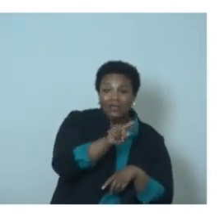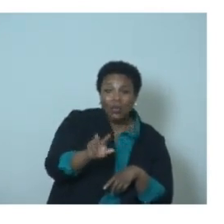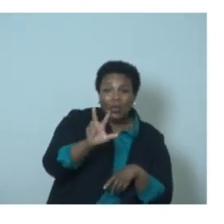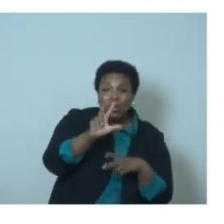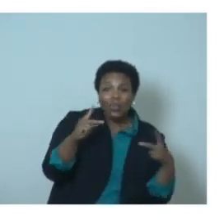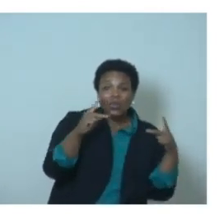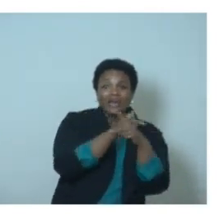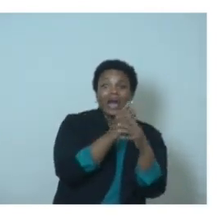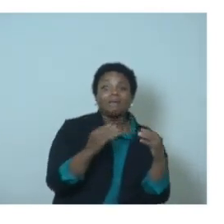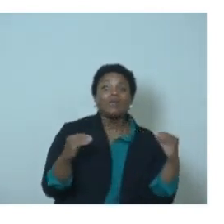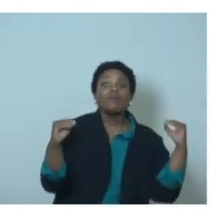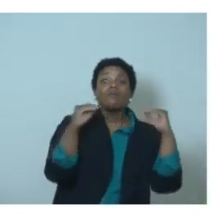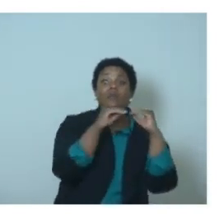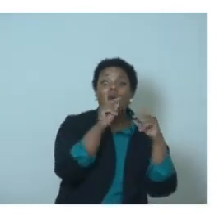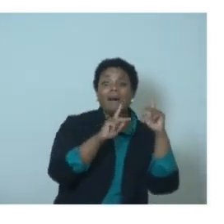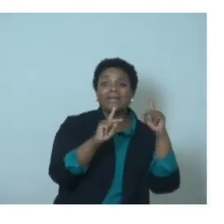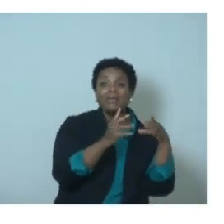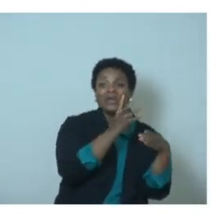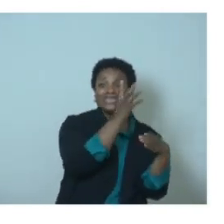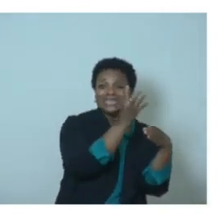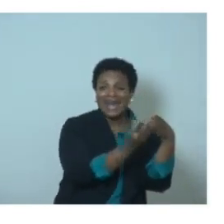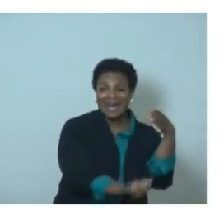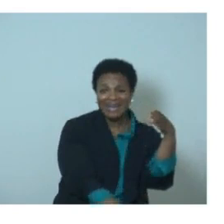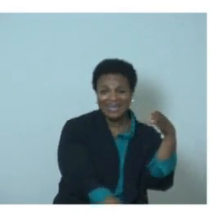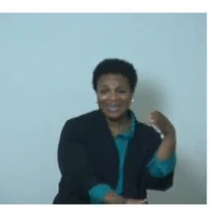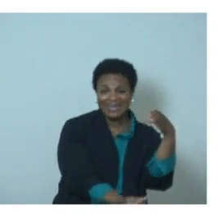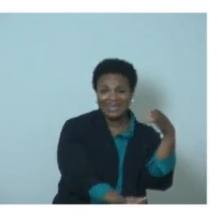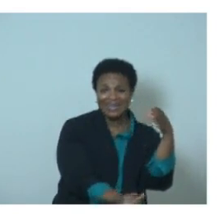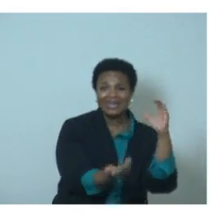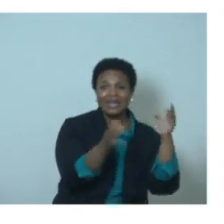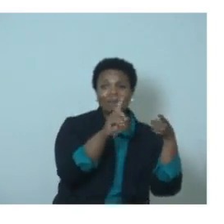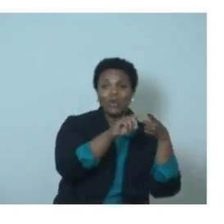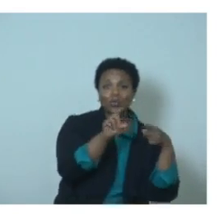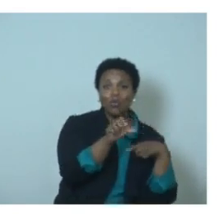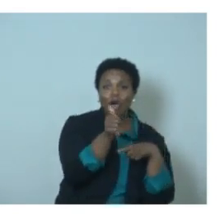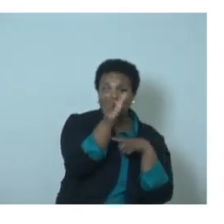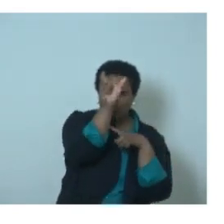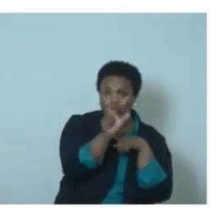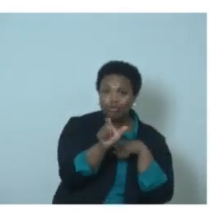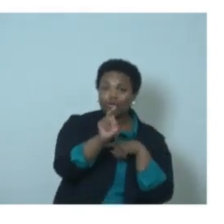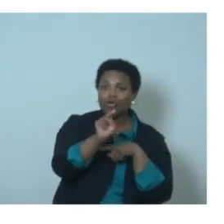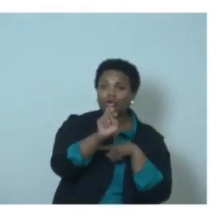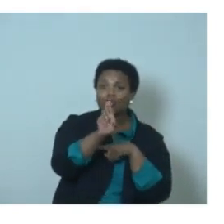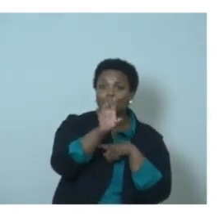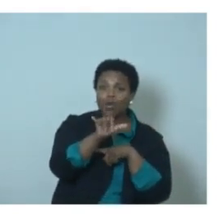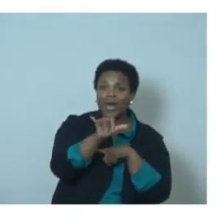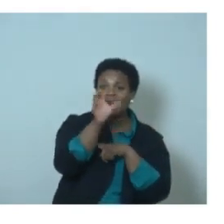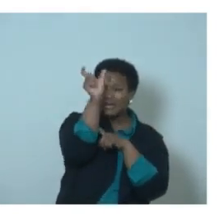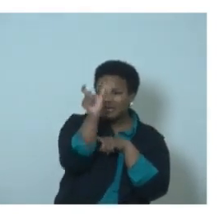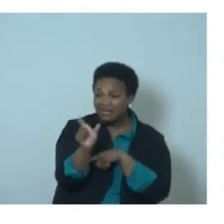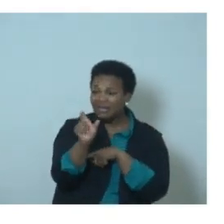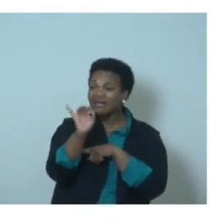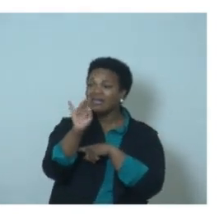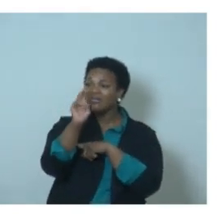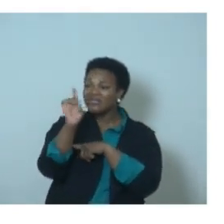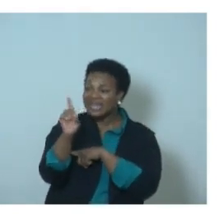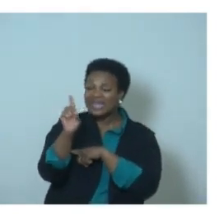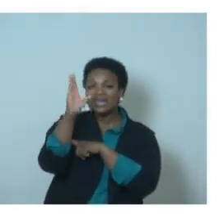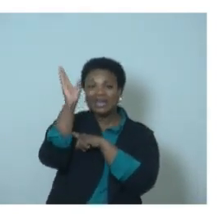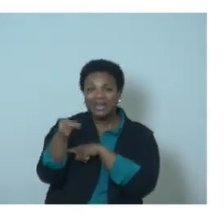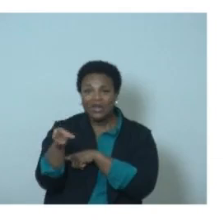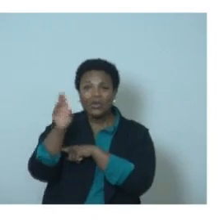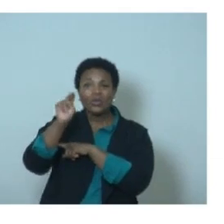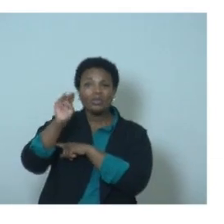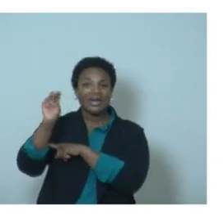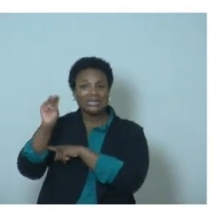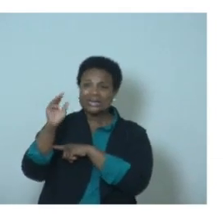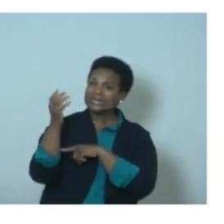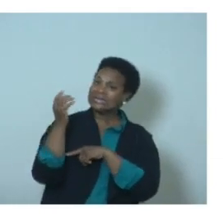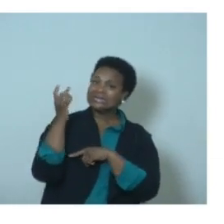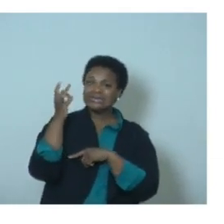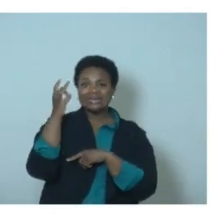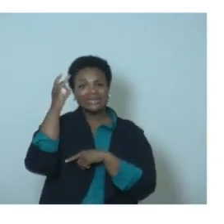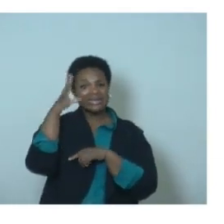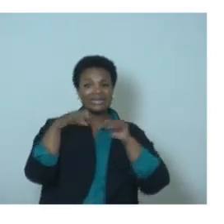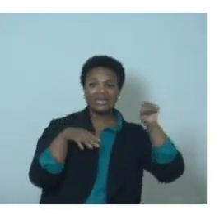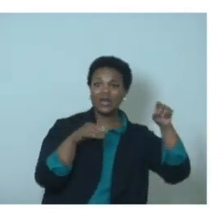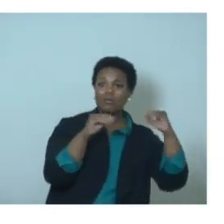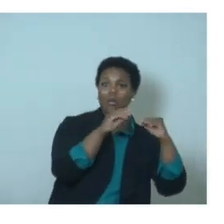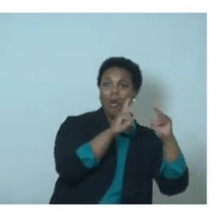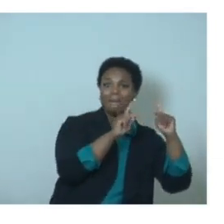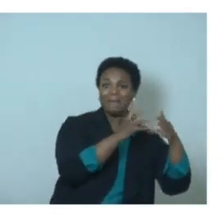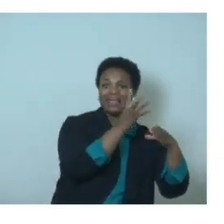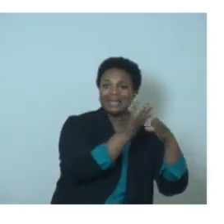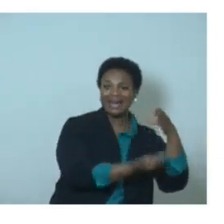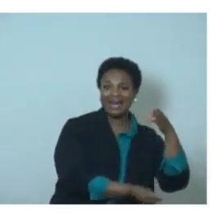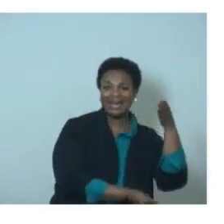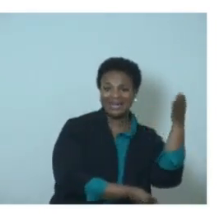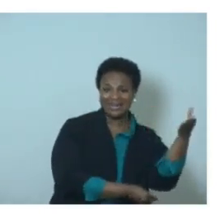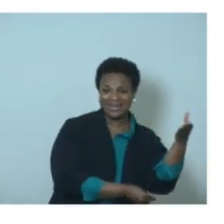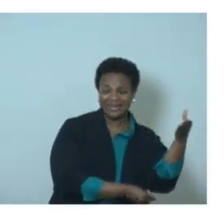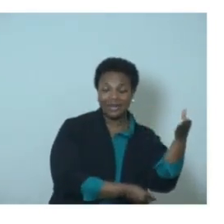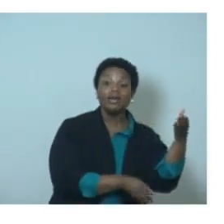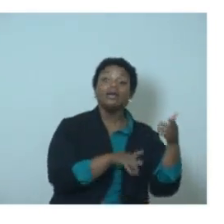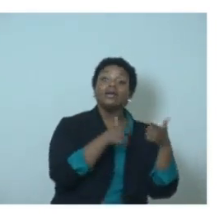HOWEVER, HOWEVER, YOU KNOW, TWO AND A HALF TO FIVE TIMES AS MANY PEOPLE DIED PER CASE AS DID THEIR NEIGHBORS AND YOU CAN SEE THEY’RE DOUBLE THE UNITED’S ALMOST DOUBLE THE UNITED STATES